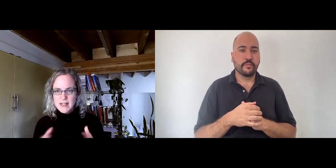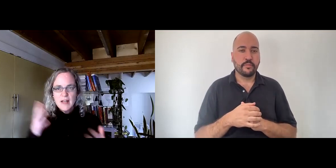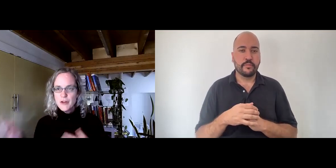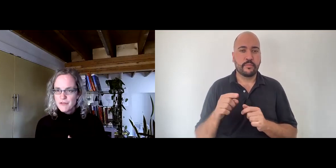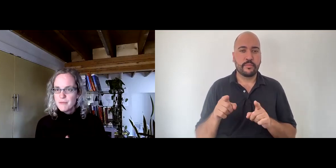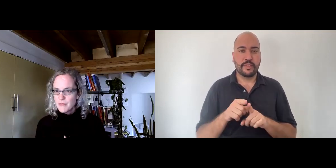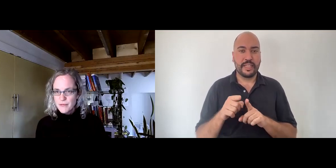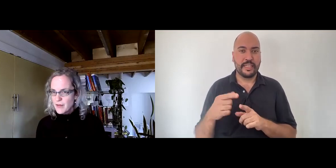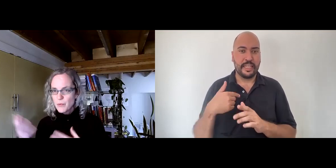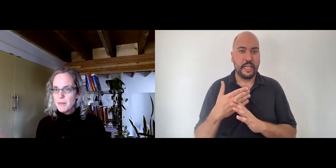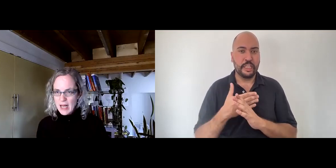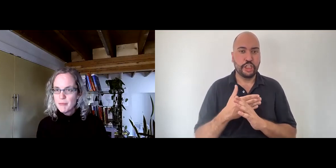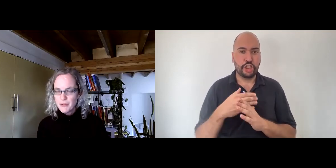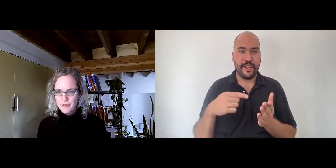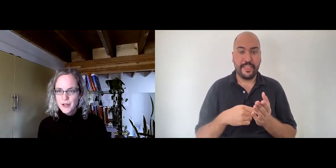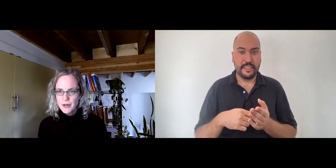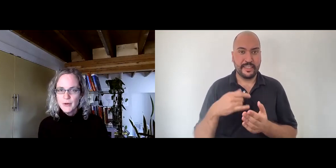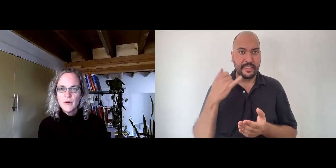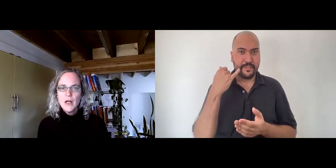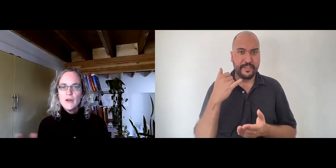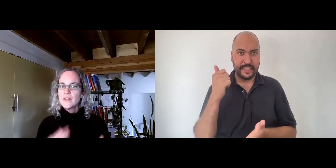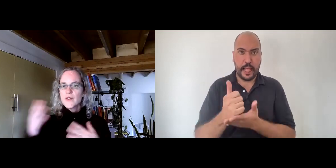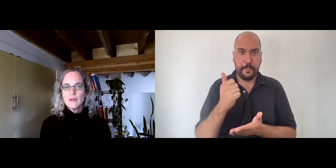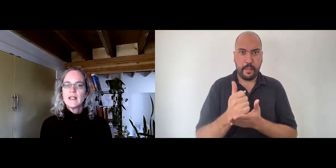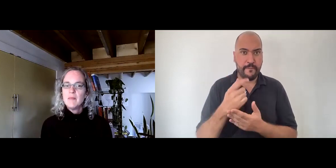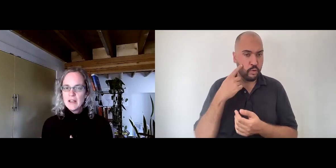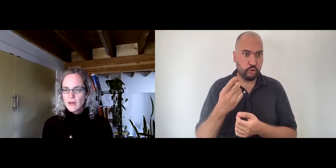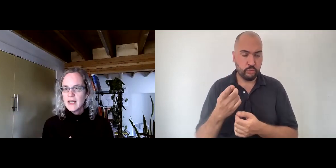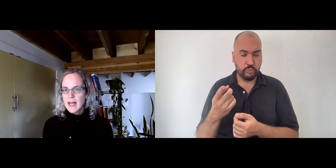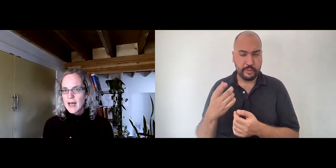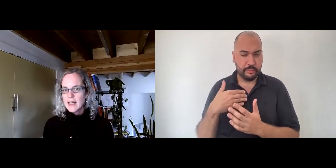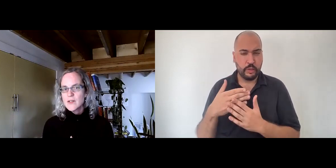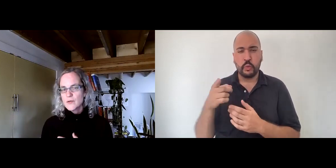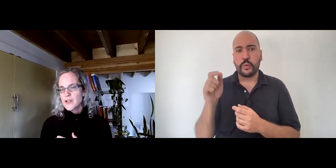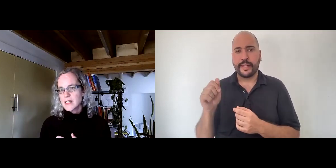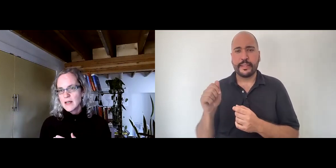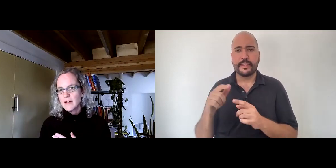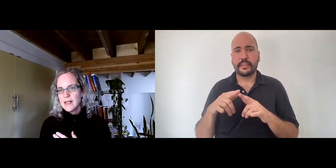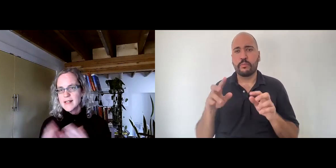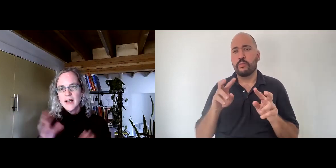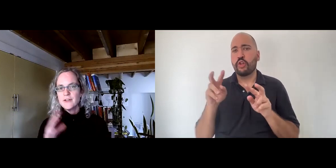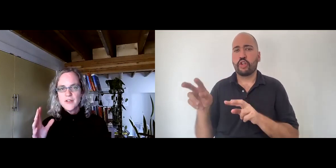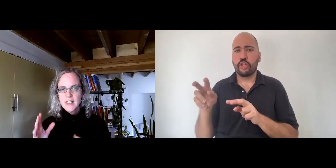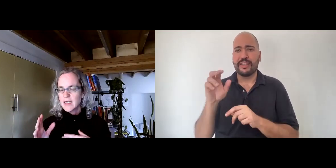If it would be helpful for you, you could certainly be looking at social Security's Understanding SSI income web page